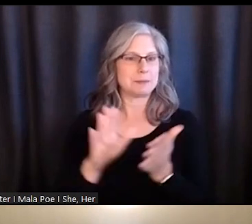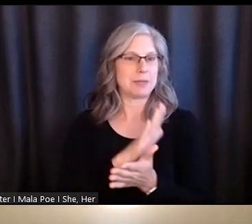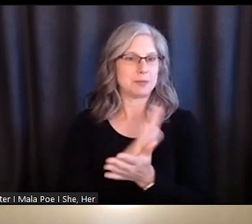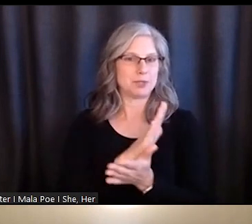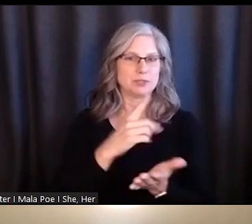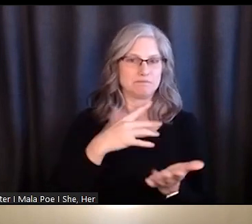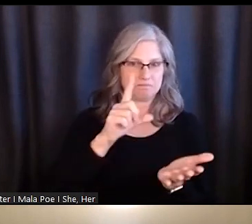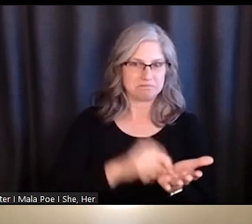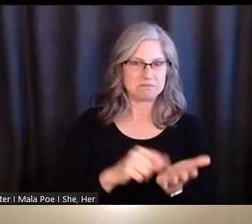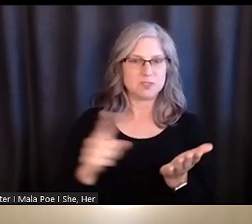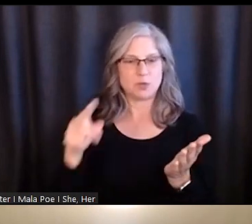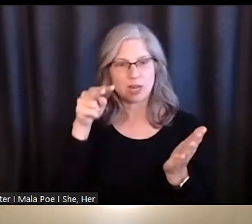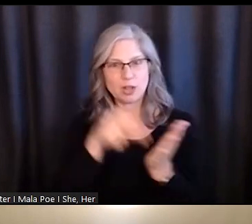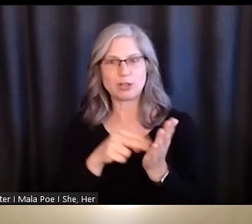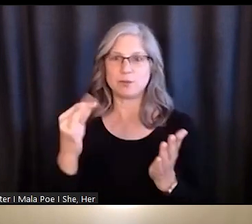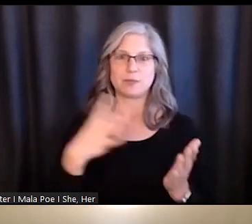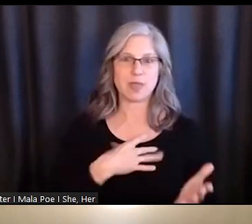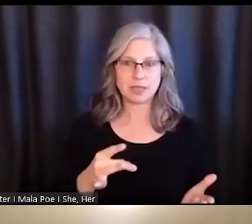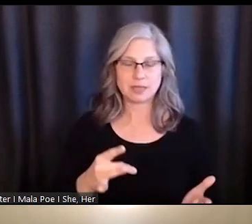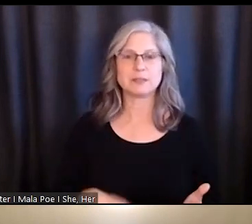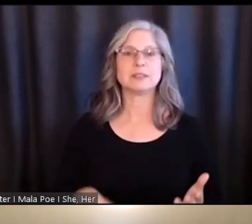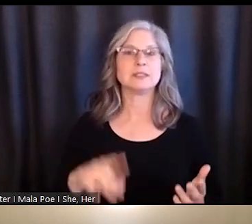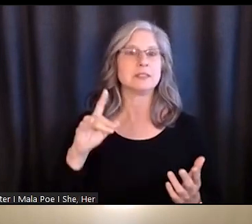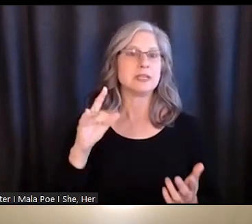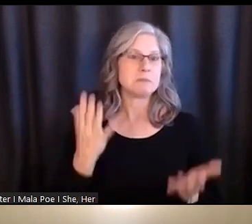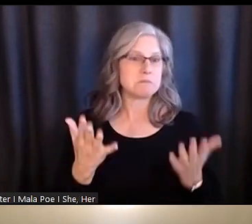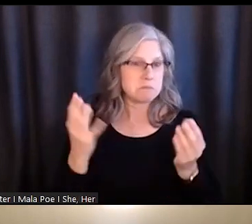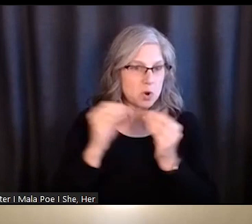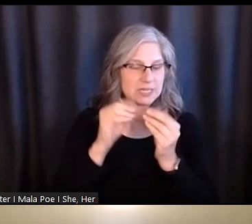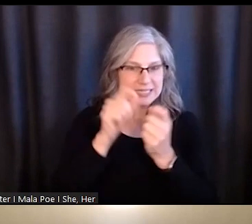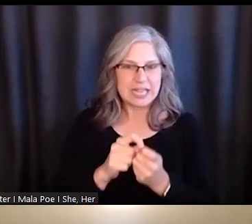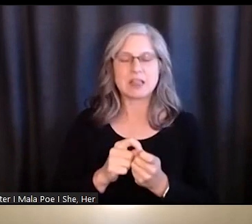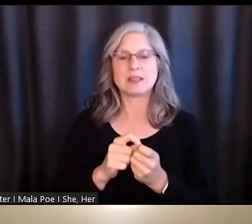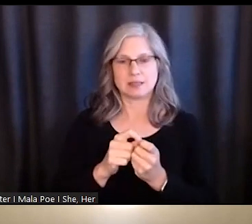check out if you'd like in a bit more detail, or that will go into a bit more detail than I have today.